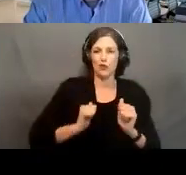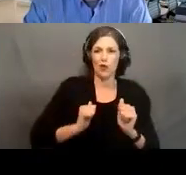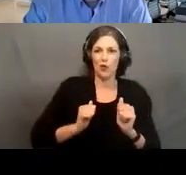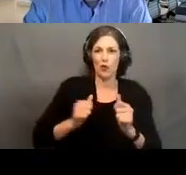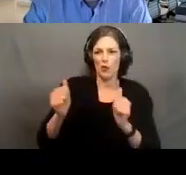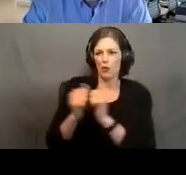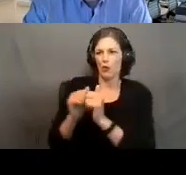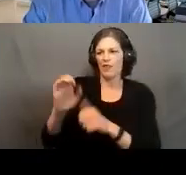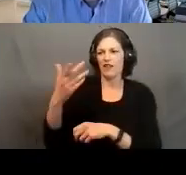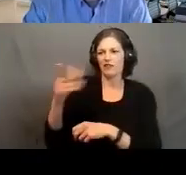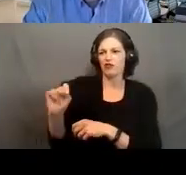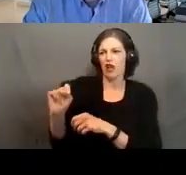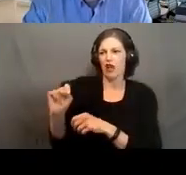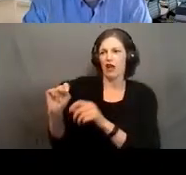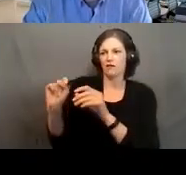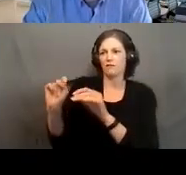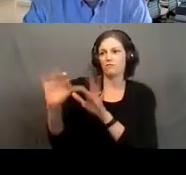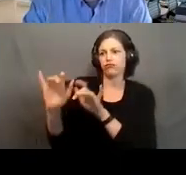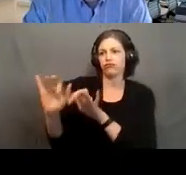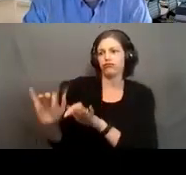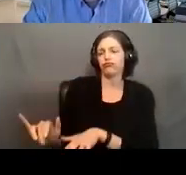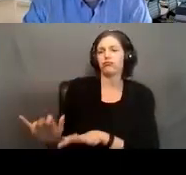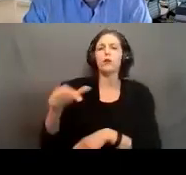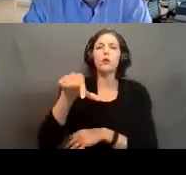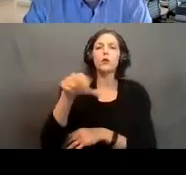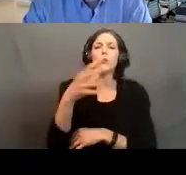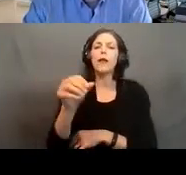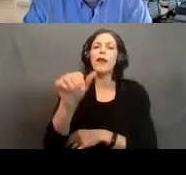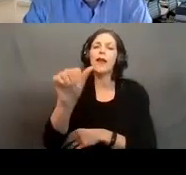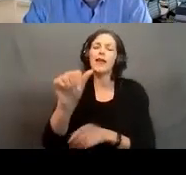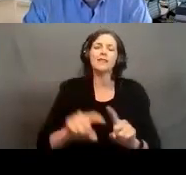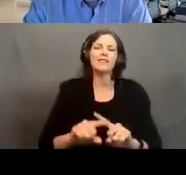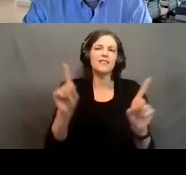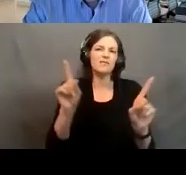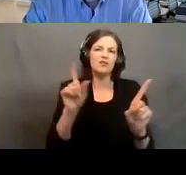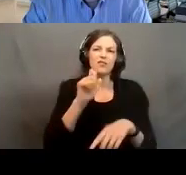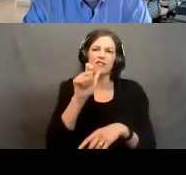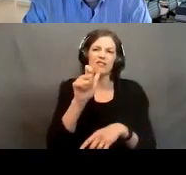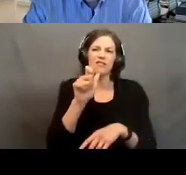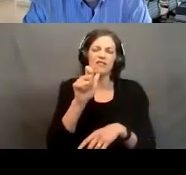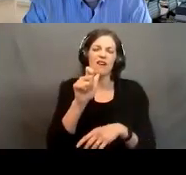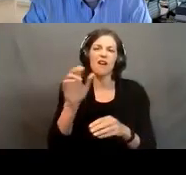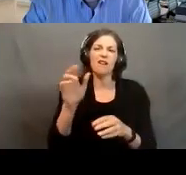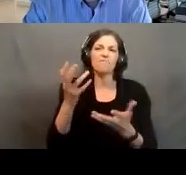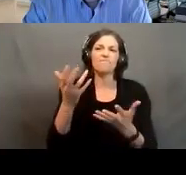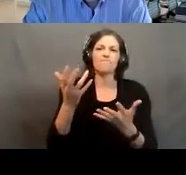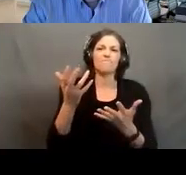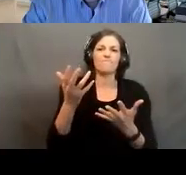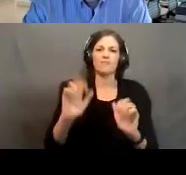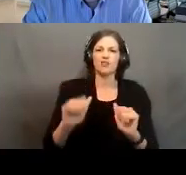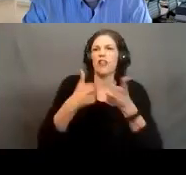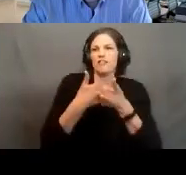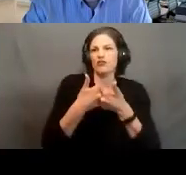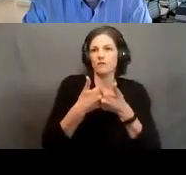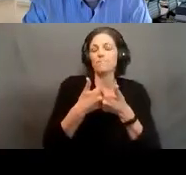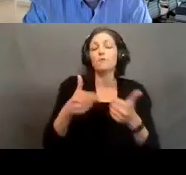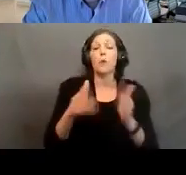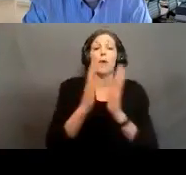Q&A does not present that kind of challenge so 12:10:31 we ask you to use the Q&A . We will keep up with 12:10:34 the Q&A